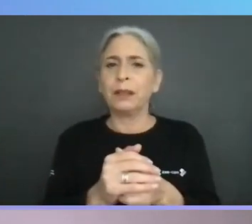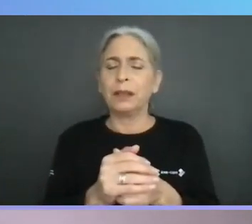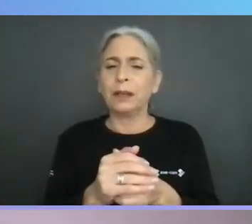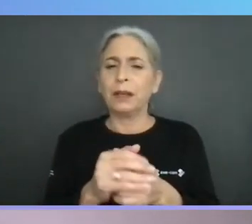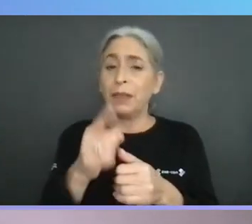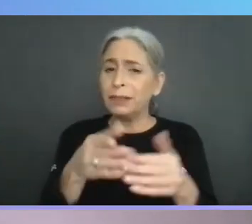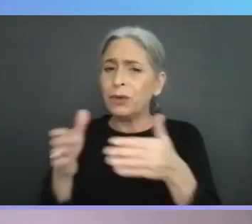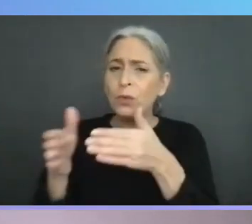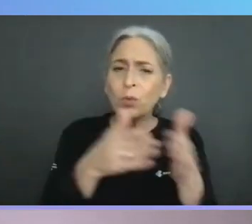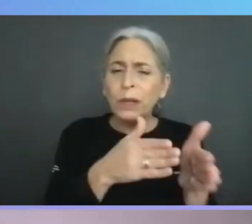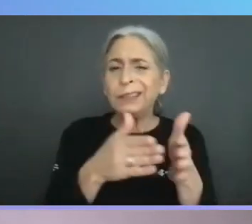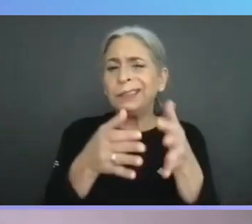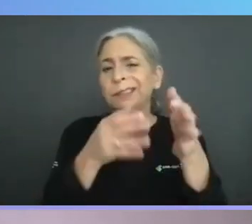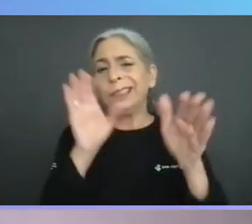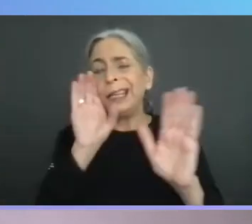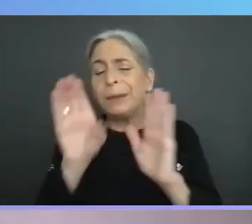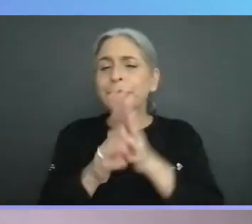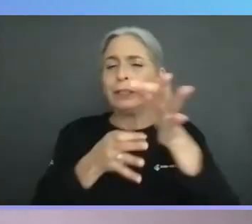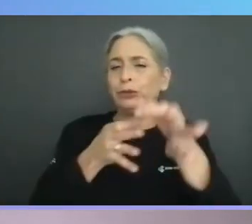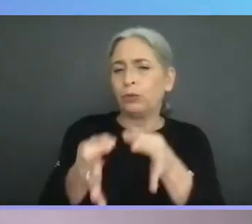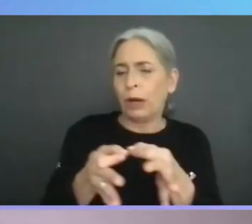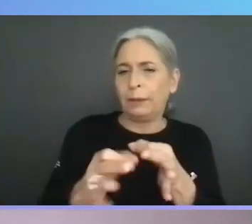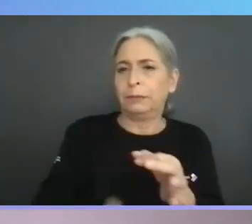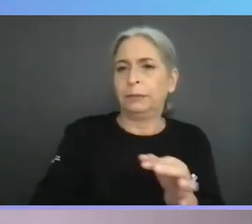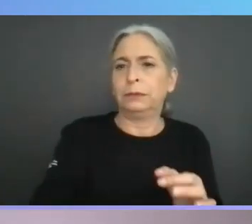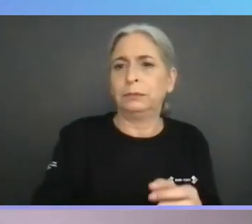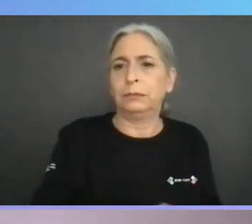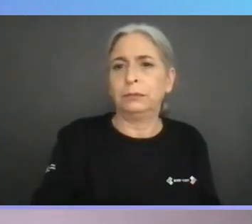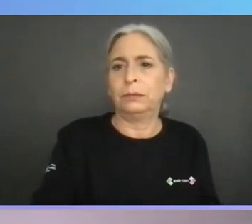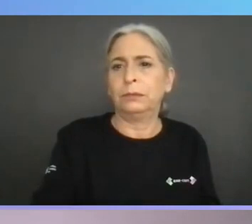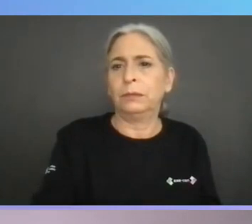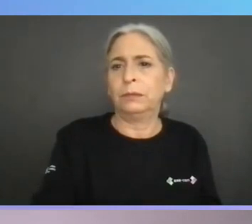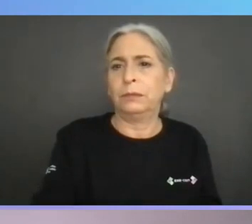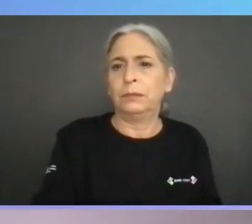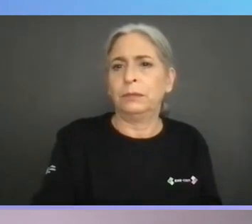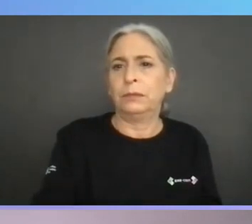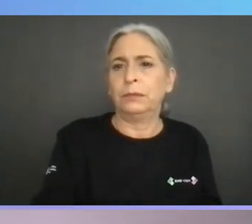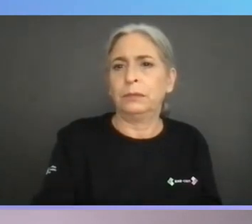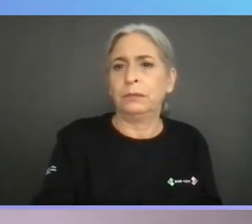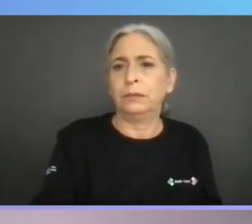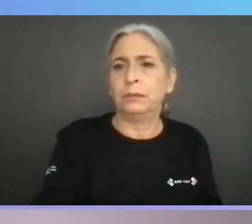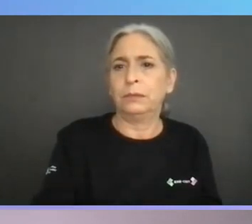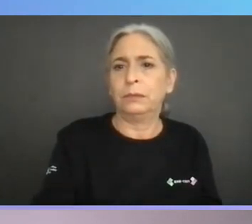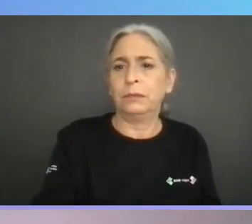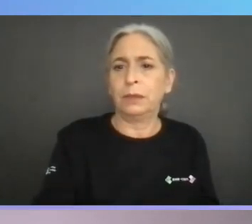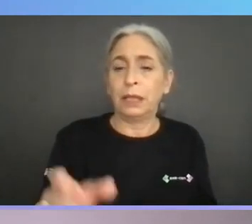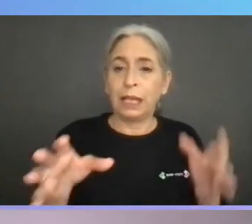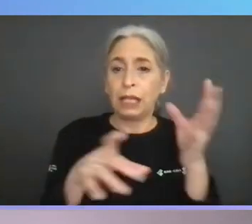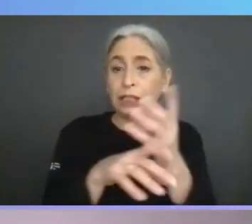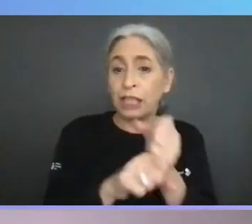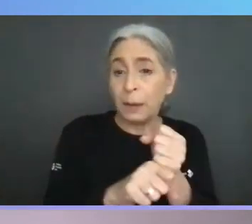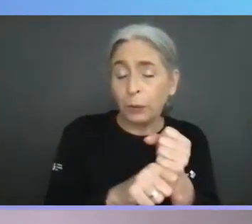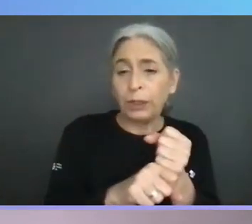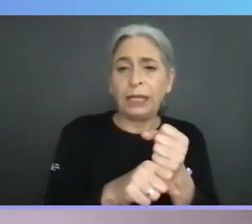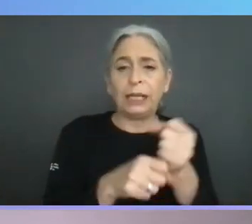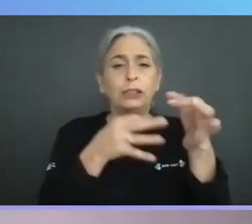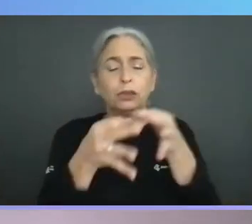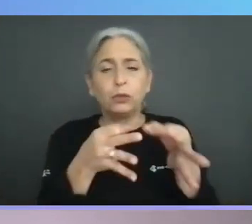ways in which image can be described. They could be things like a summary of the image a description of the purpose